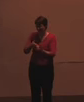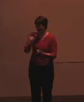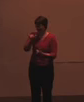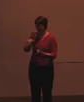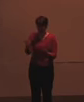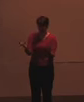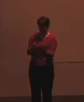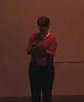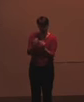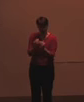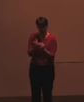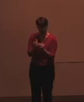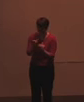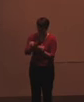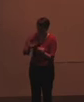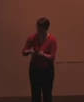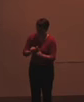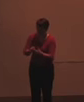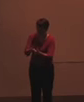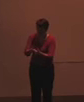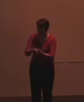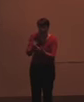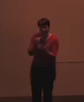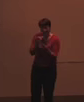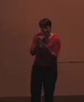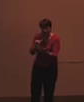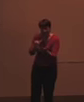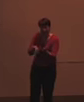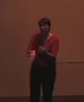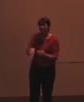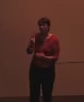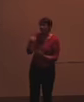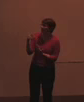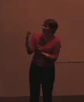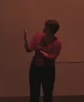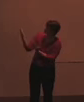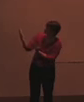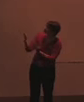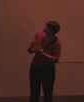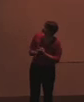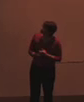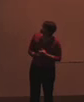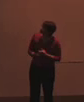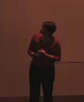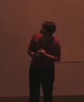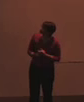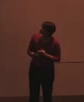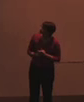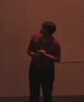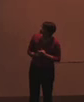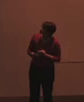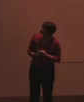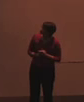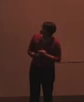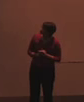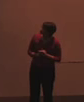we found these spiral shapes here.